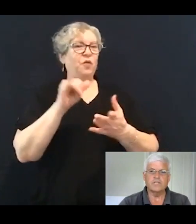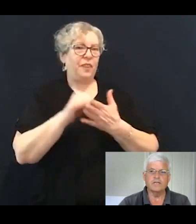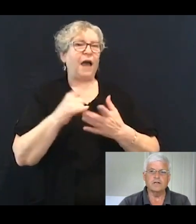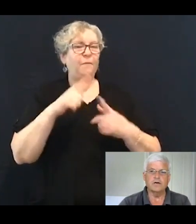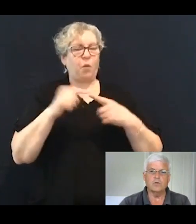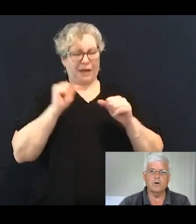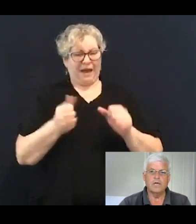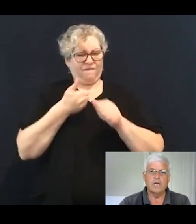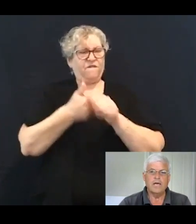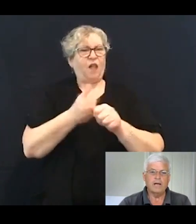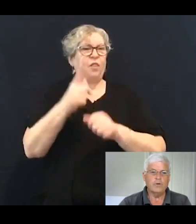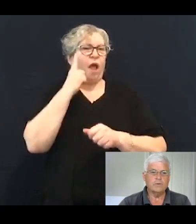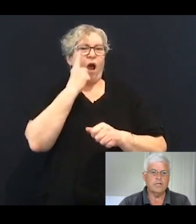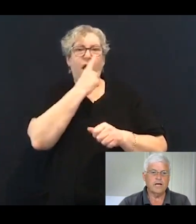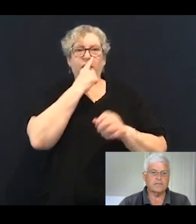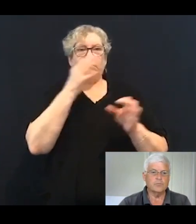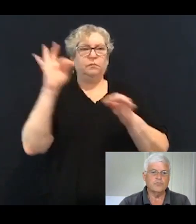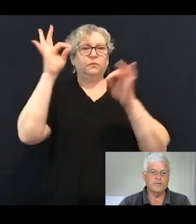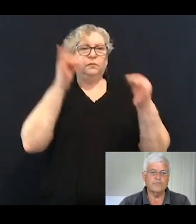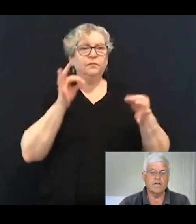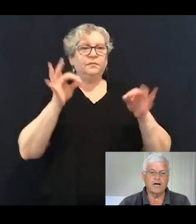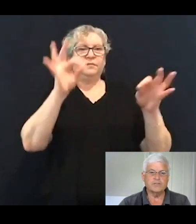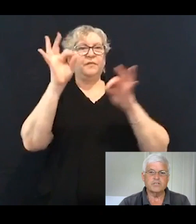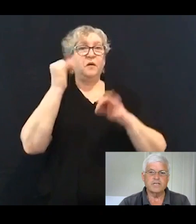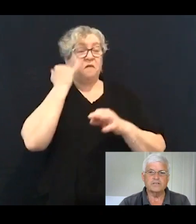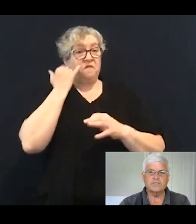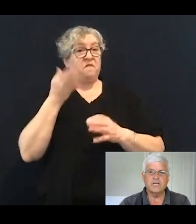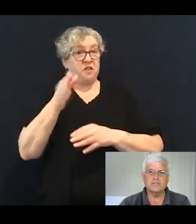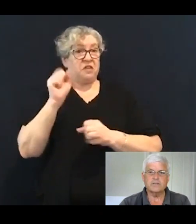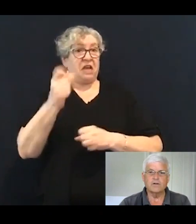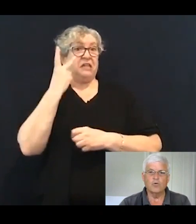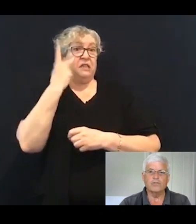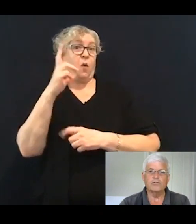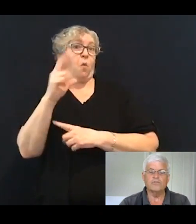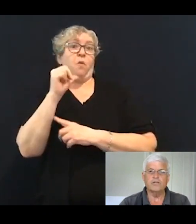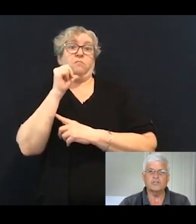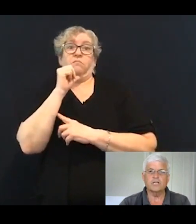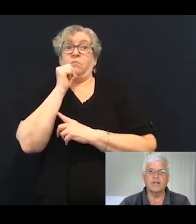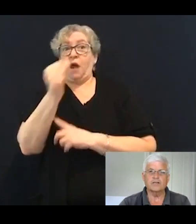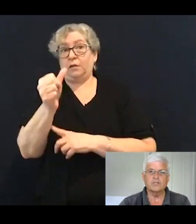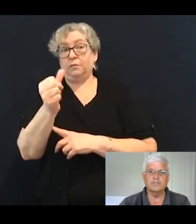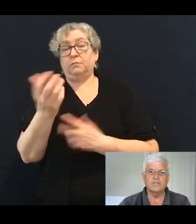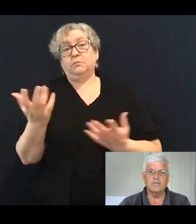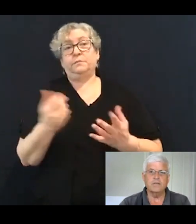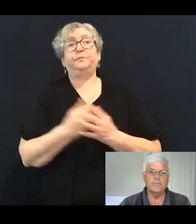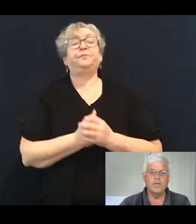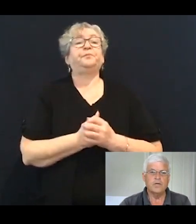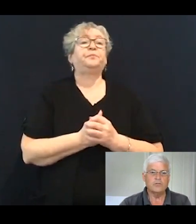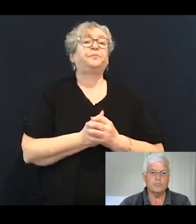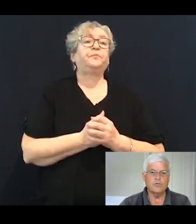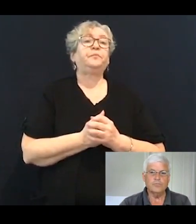And we can plot the movement of the eyes to get a sense of whether the fish can actually see the movement.